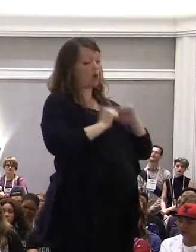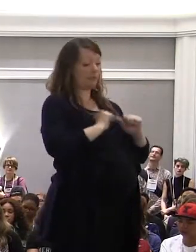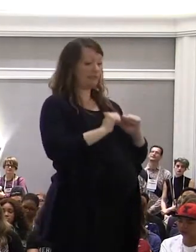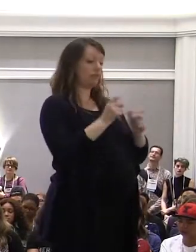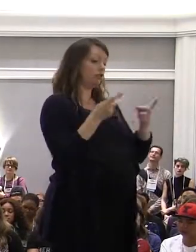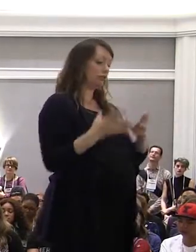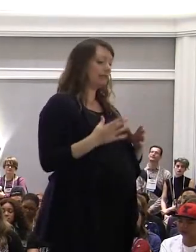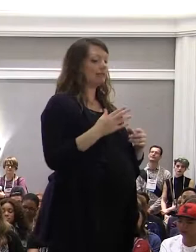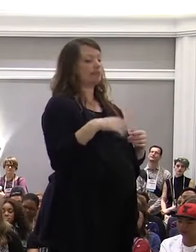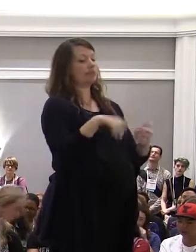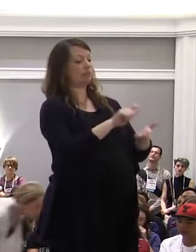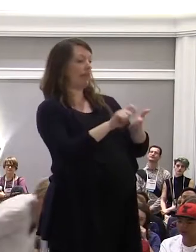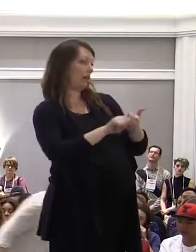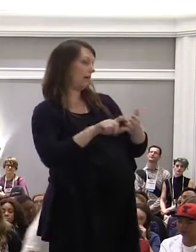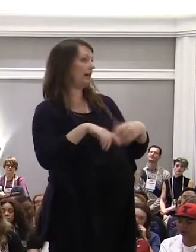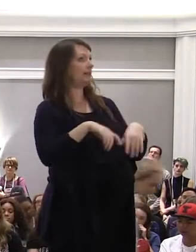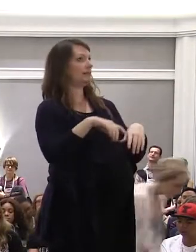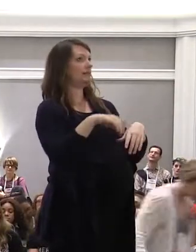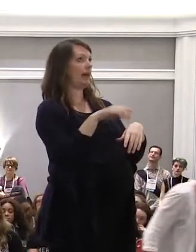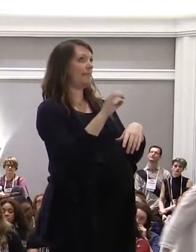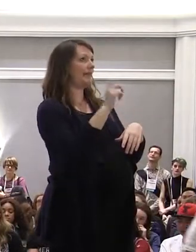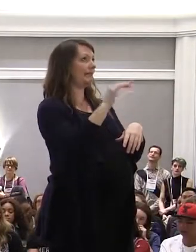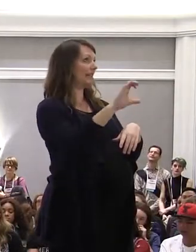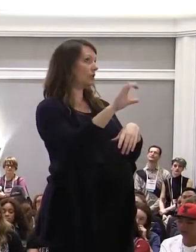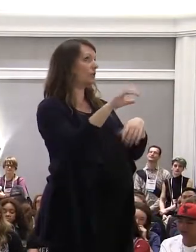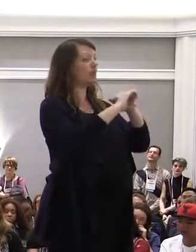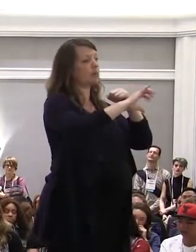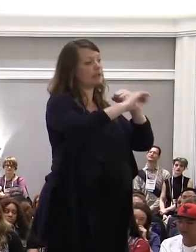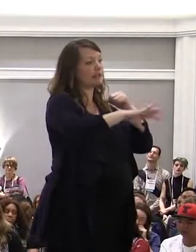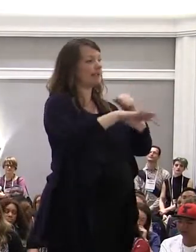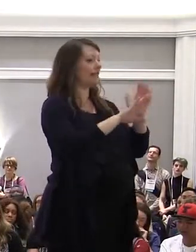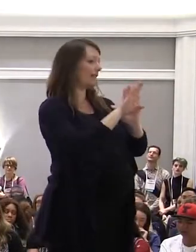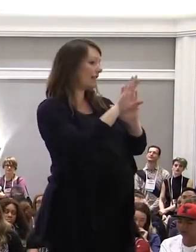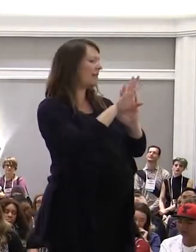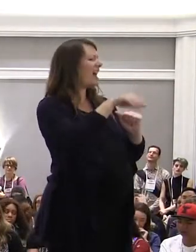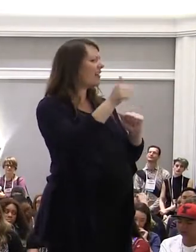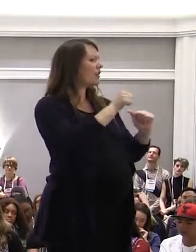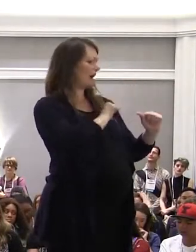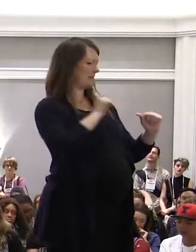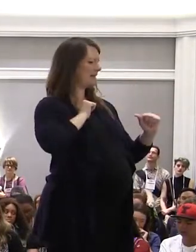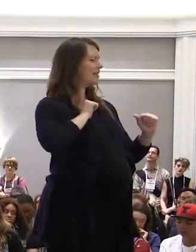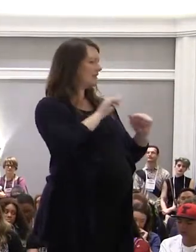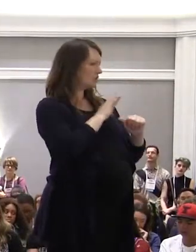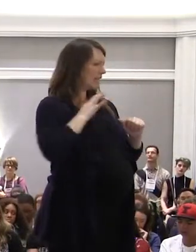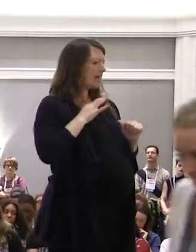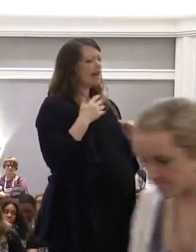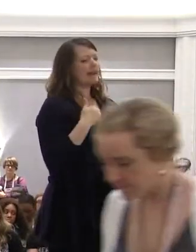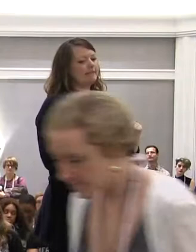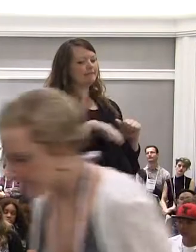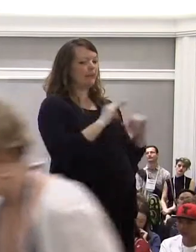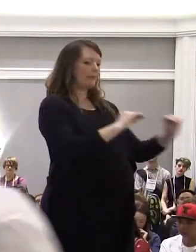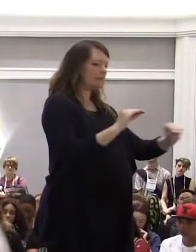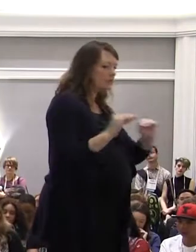playwright, executive marking development, other administrative staff, institutional training, educational settings and directors